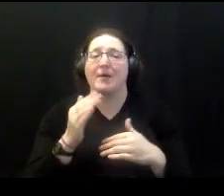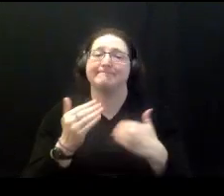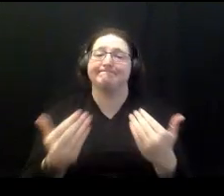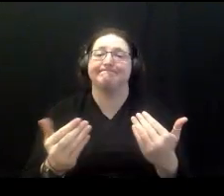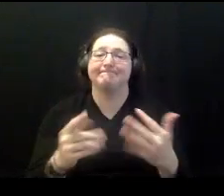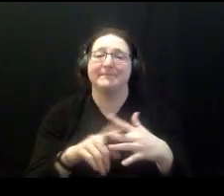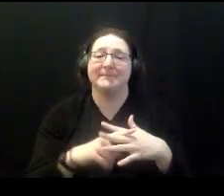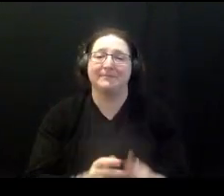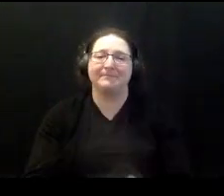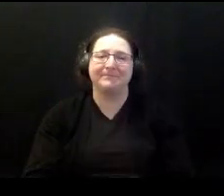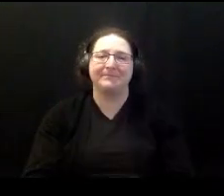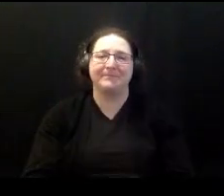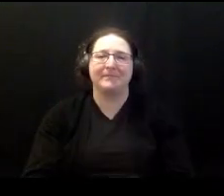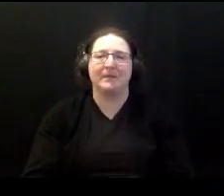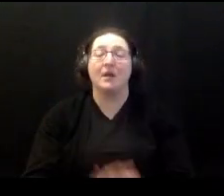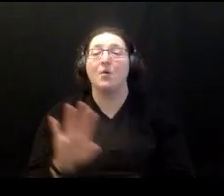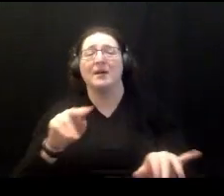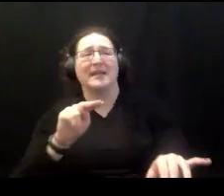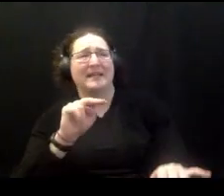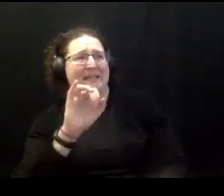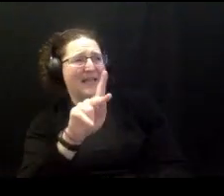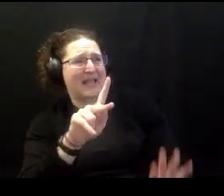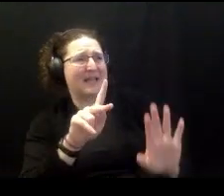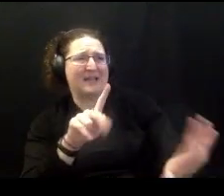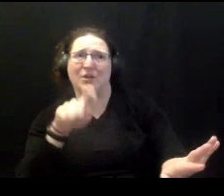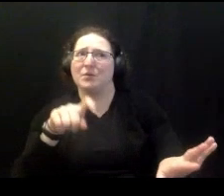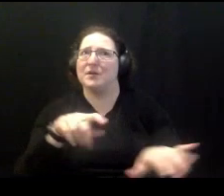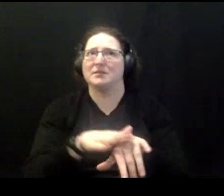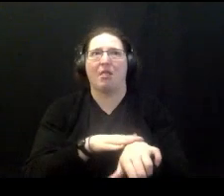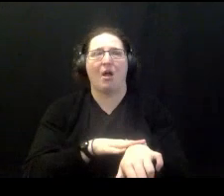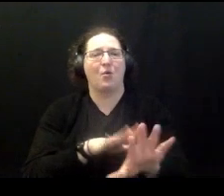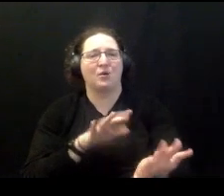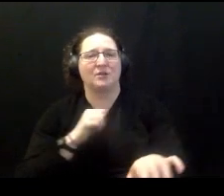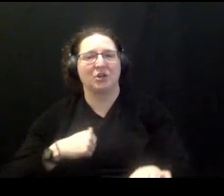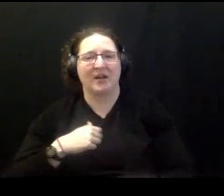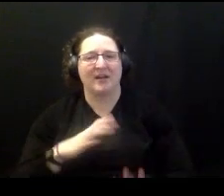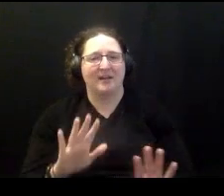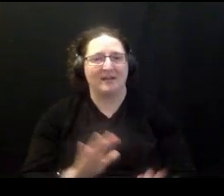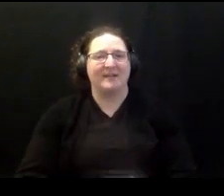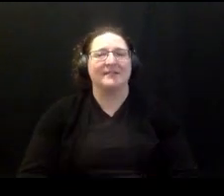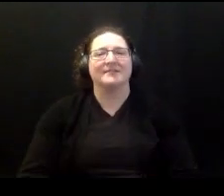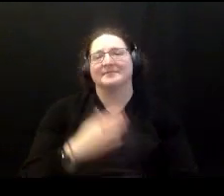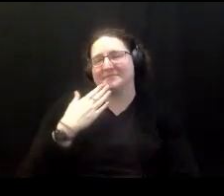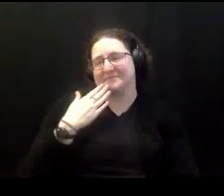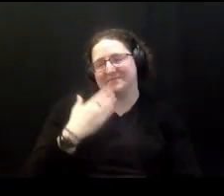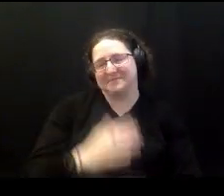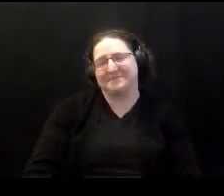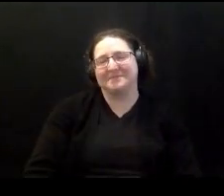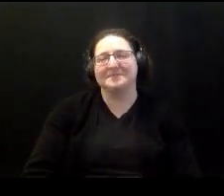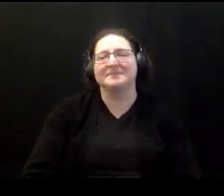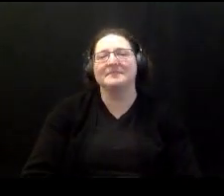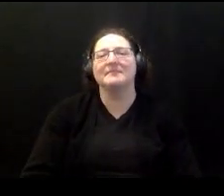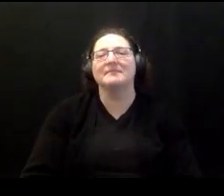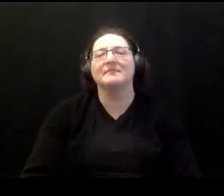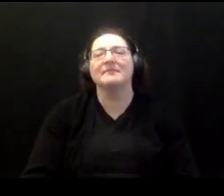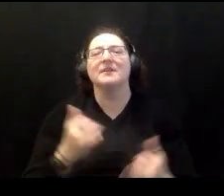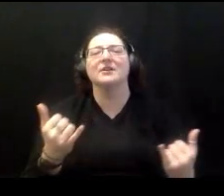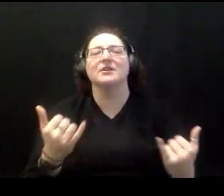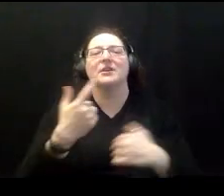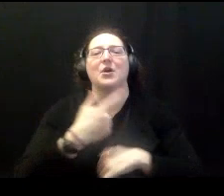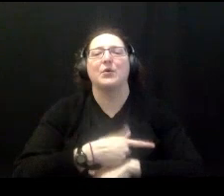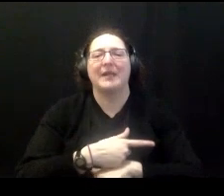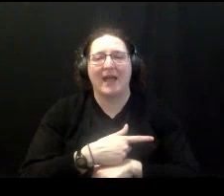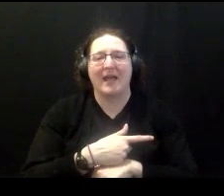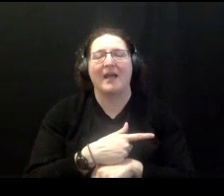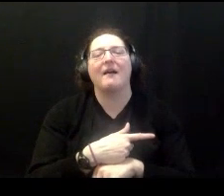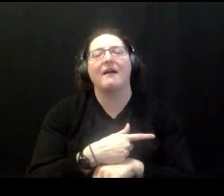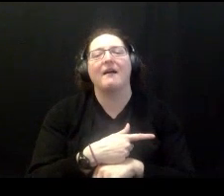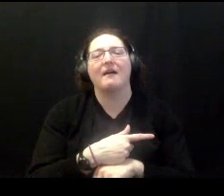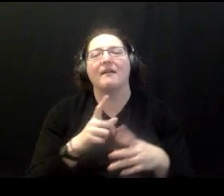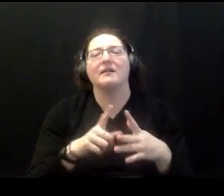Thank you. Today's session serves as an introduction to this project and